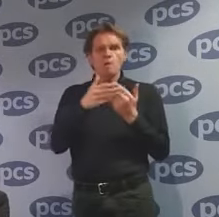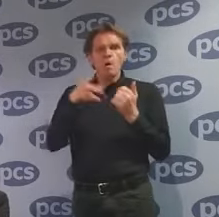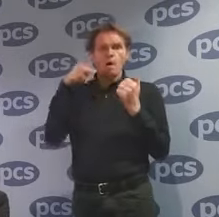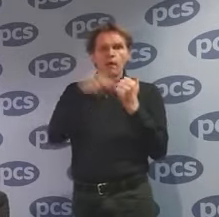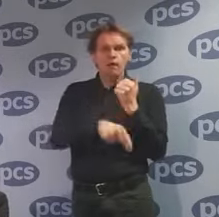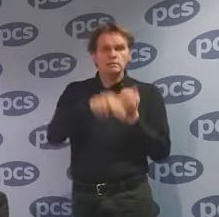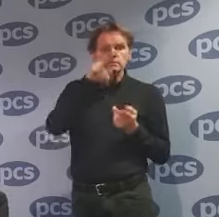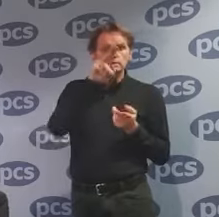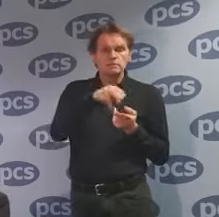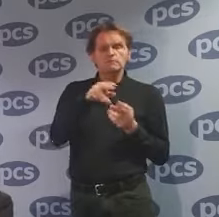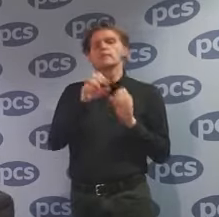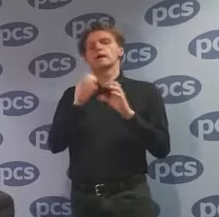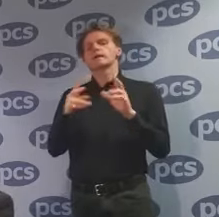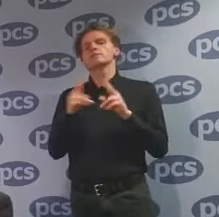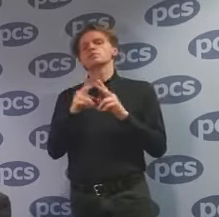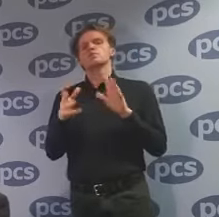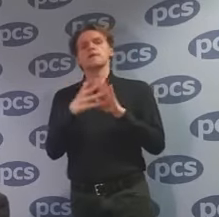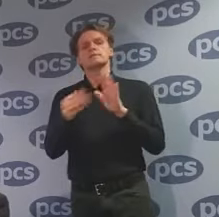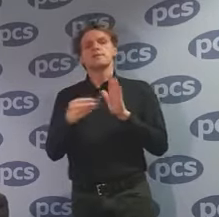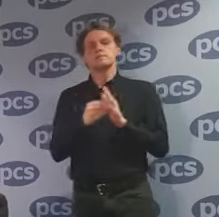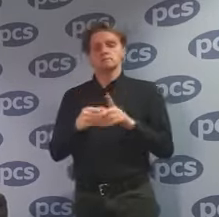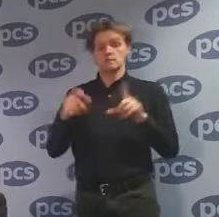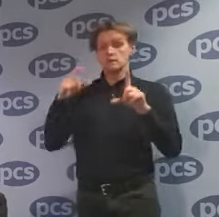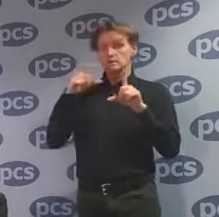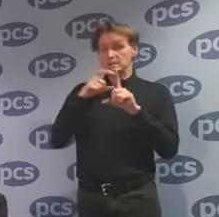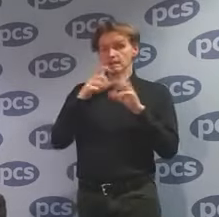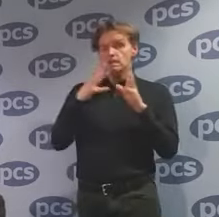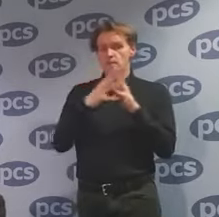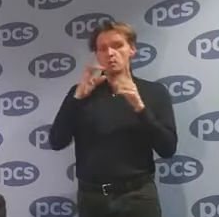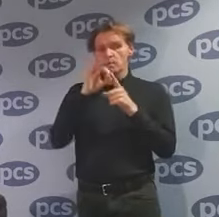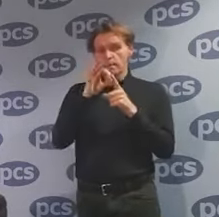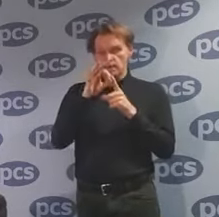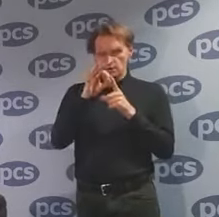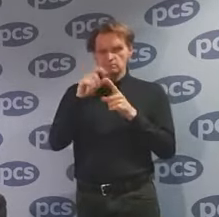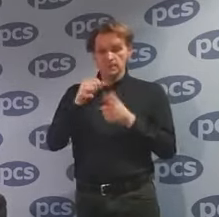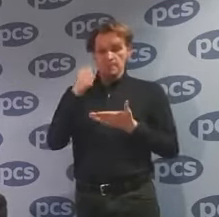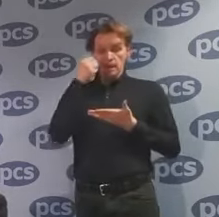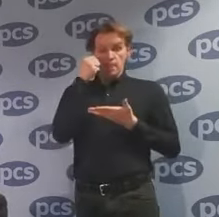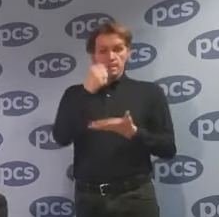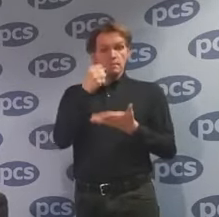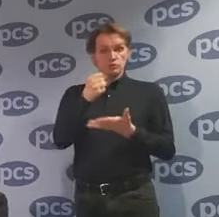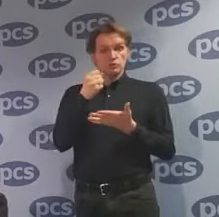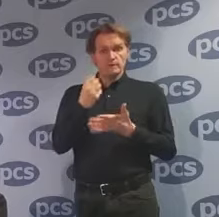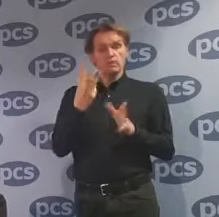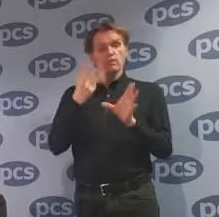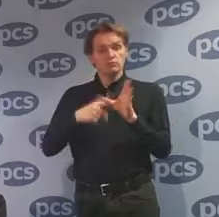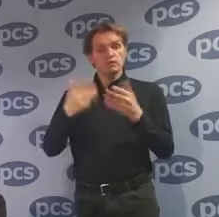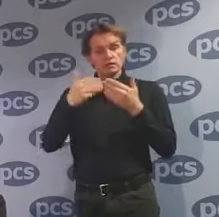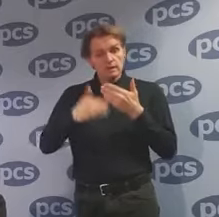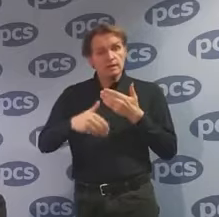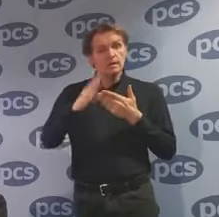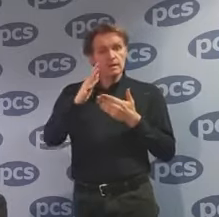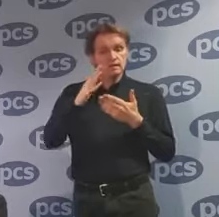give you two examples - DWP the budget confirmed that over the next three years the budgets of which pay derive from will reduce